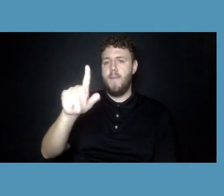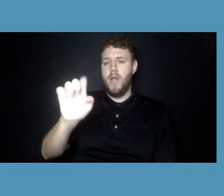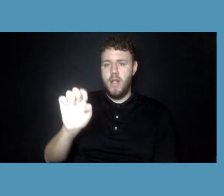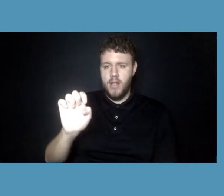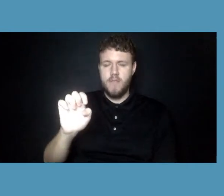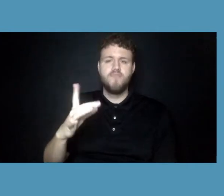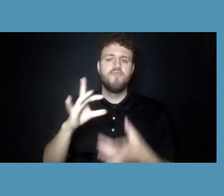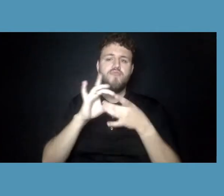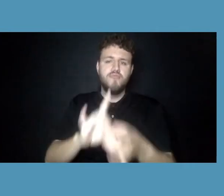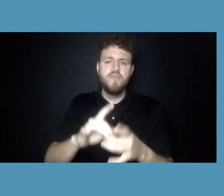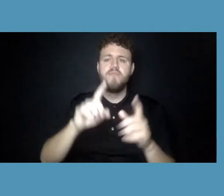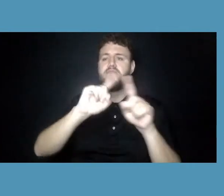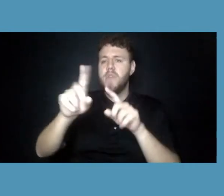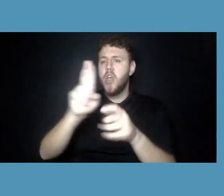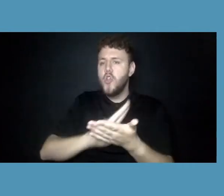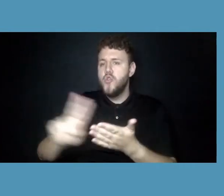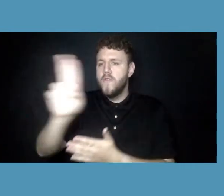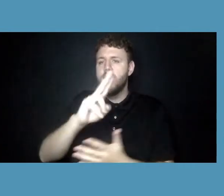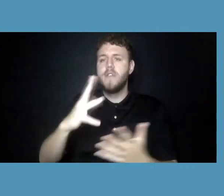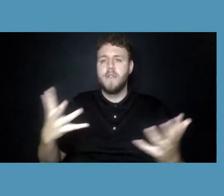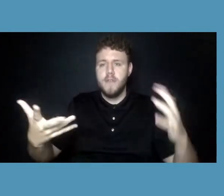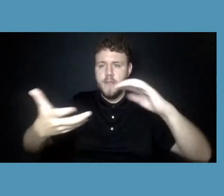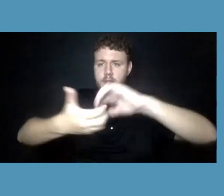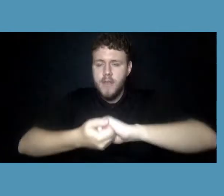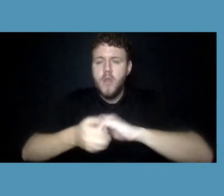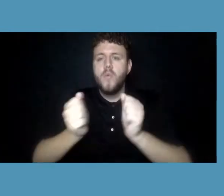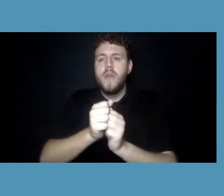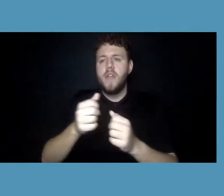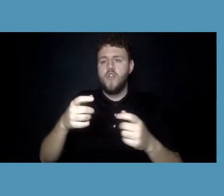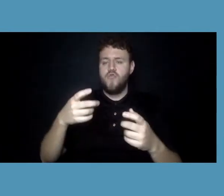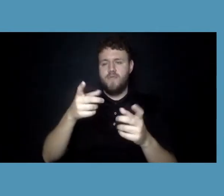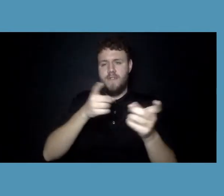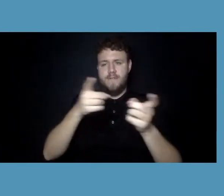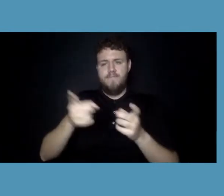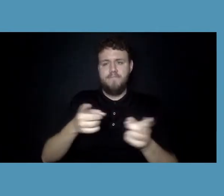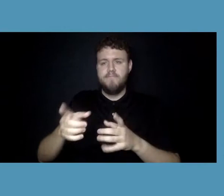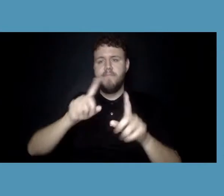Coleman, and her graphic design students that was focusing on inclusive design ablism --